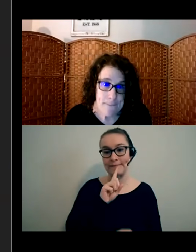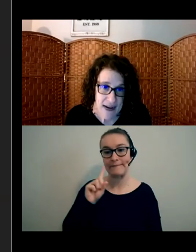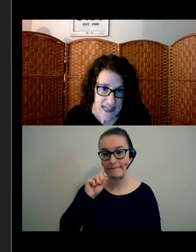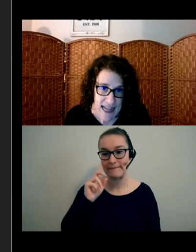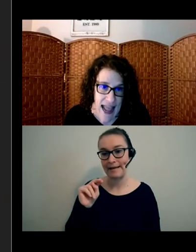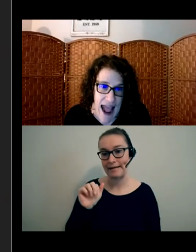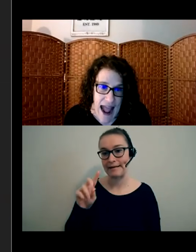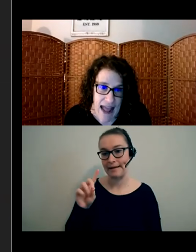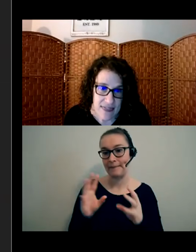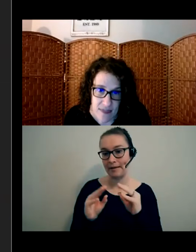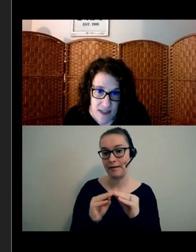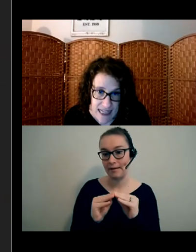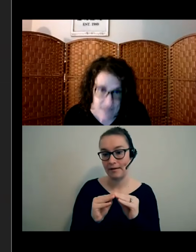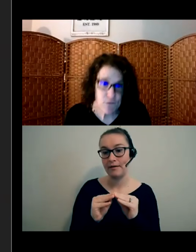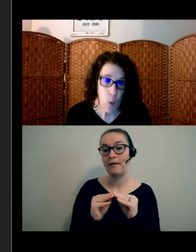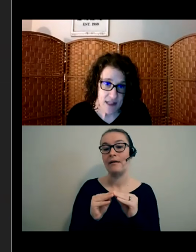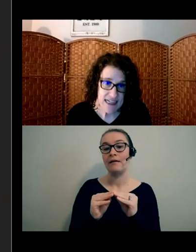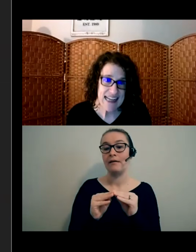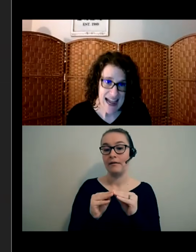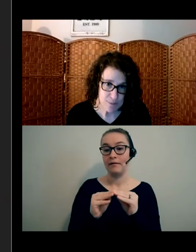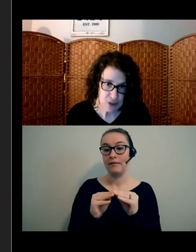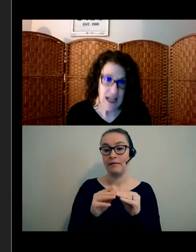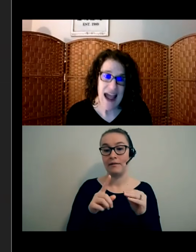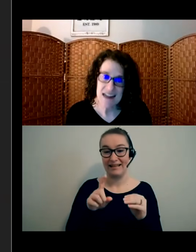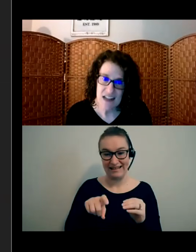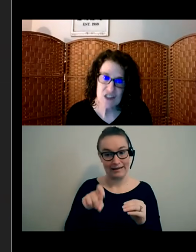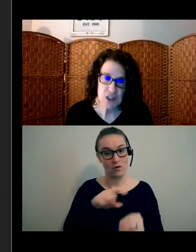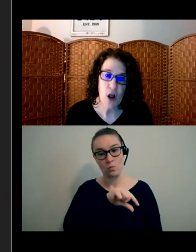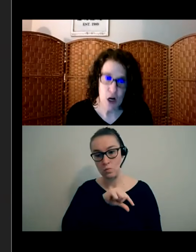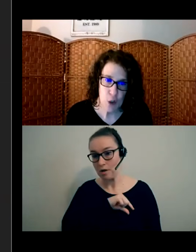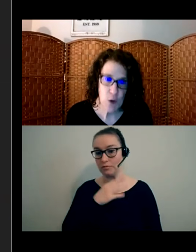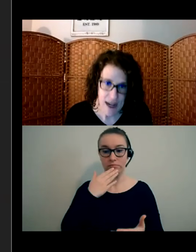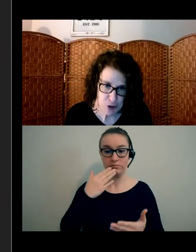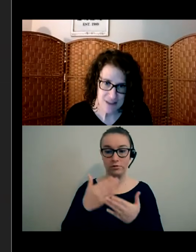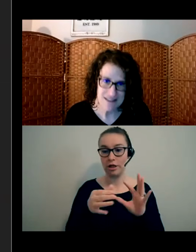meeting and the need for quality captions and not just autocraptions.